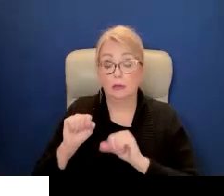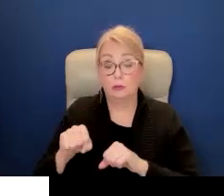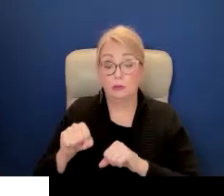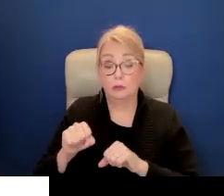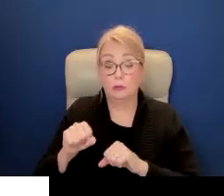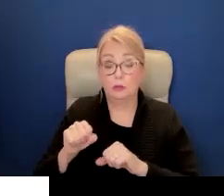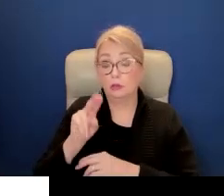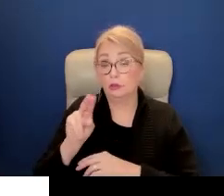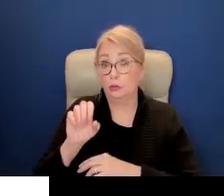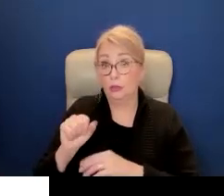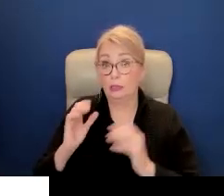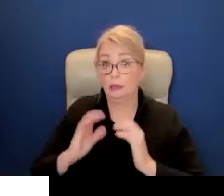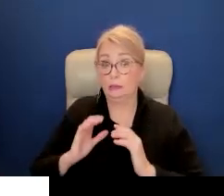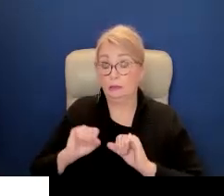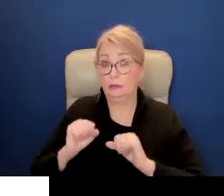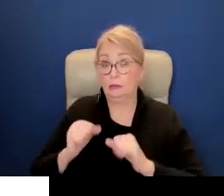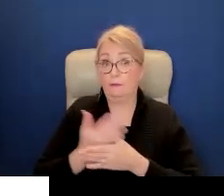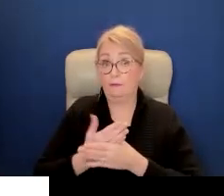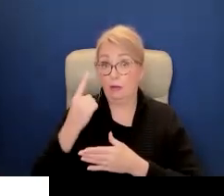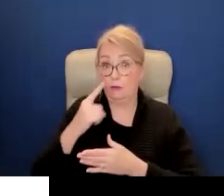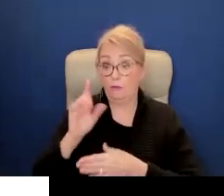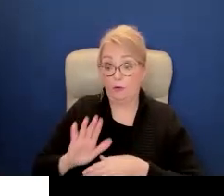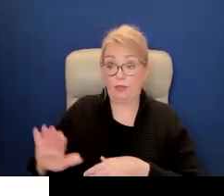citizens can also file for their child, for their sons or daughters